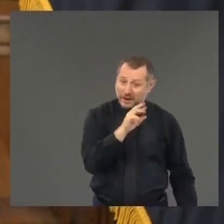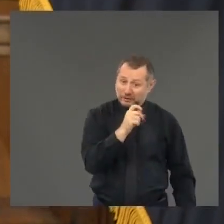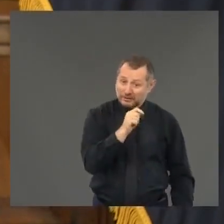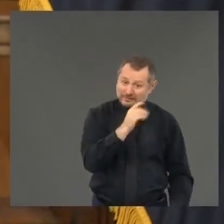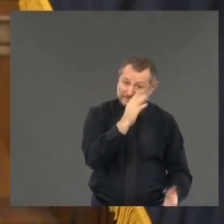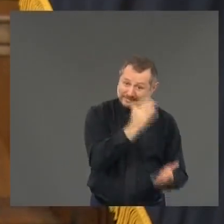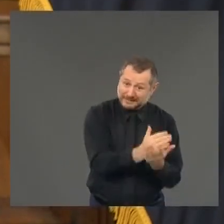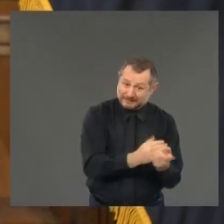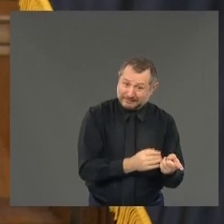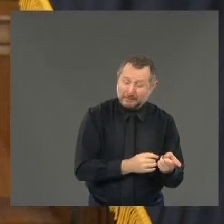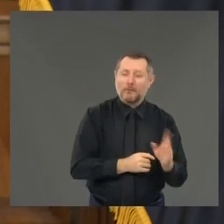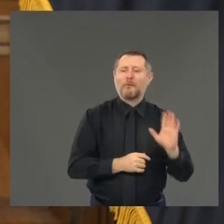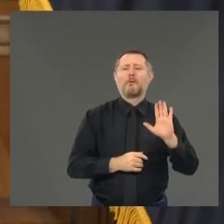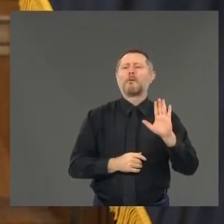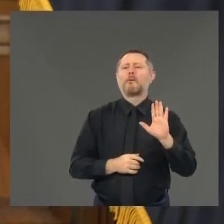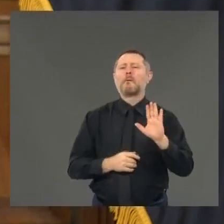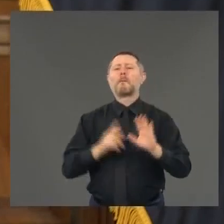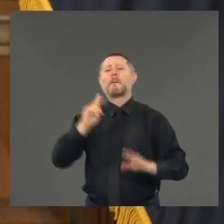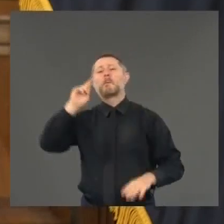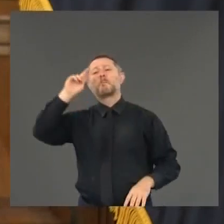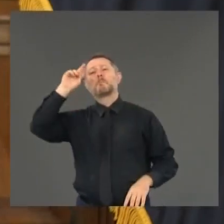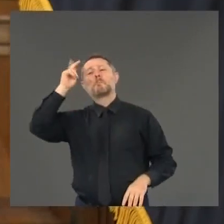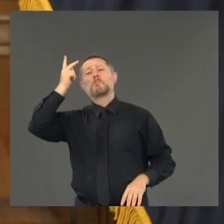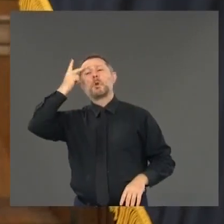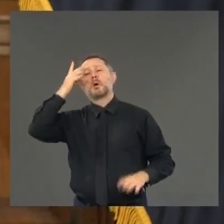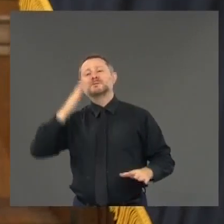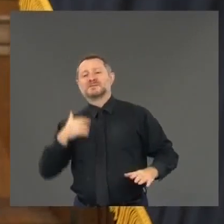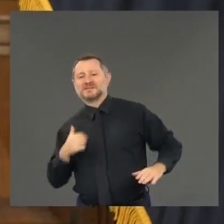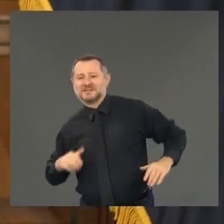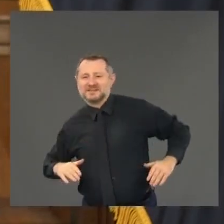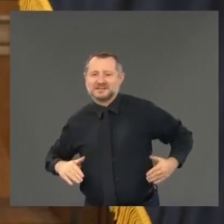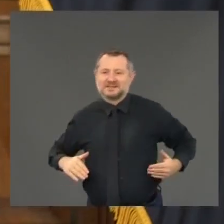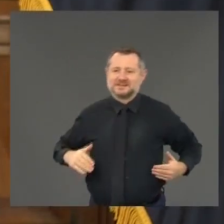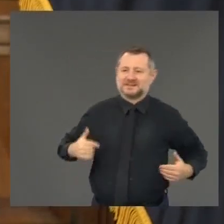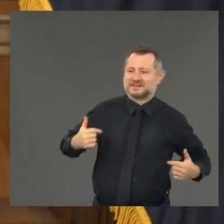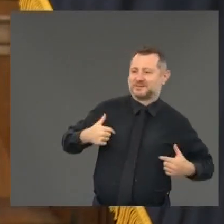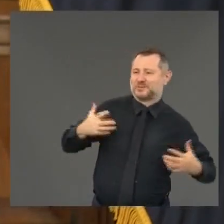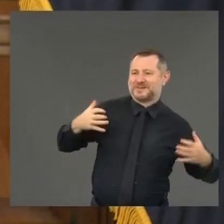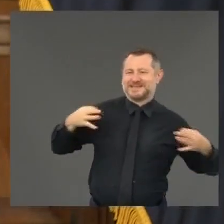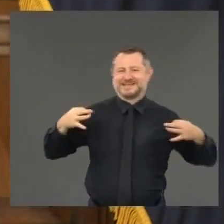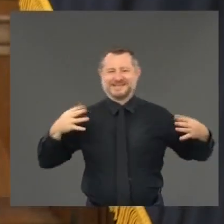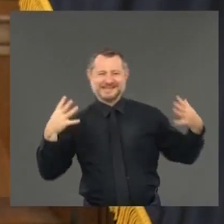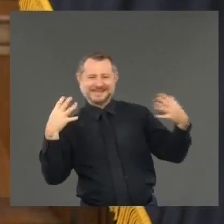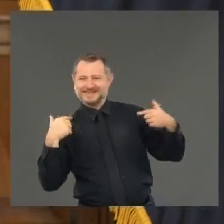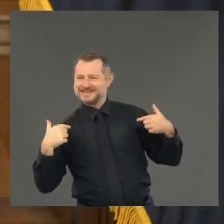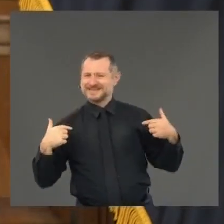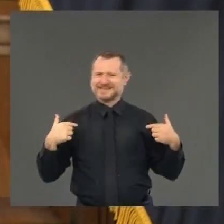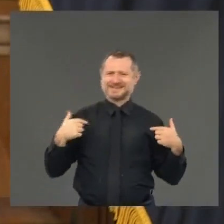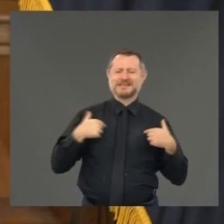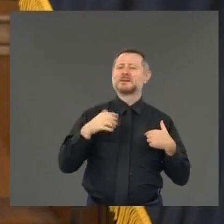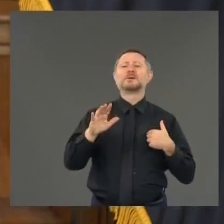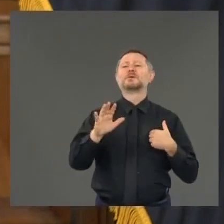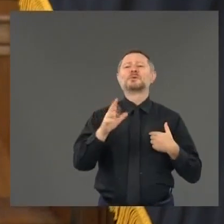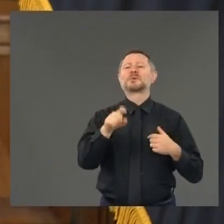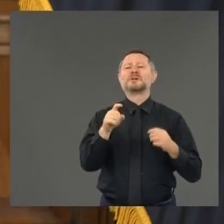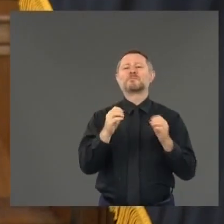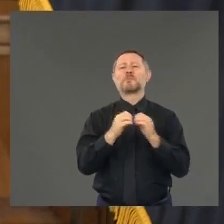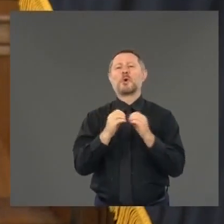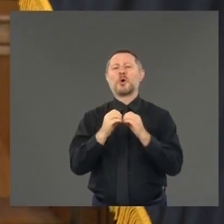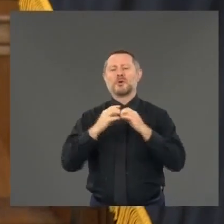AND THAT'S NOT ABOUT, YOU KNOW, STOP THE TEAR GAS. I UNDERSTAND, YOU KNOW, POLITICIANS, EVERYONE WANTS TO